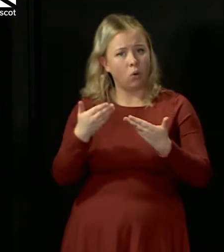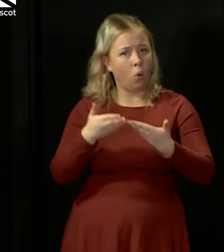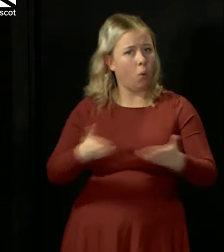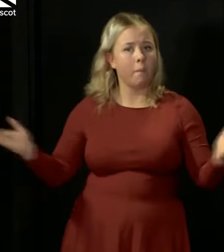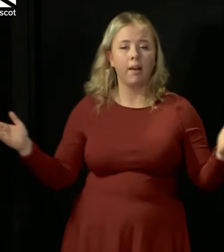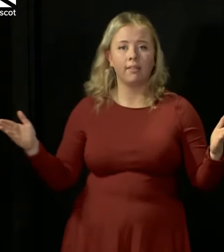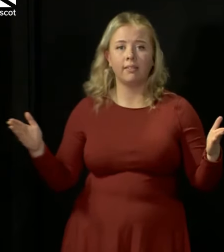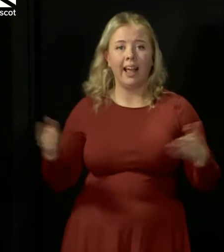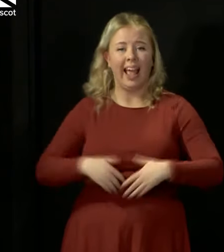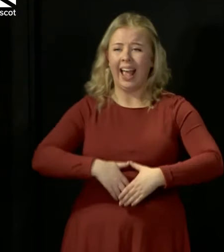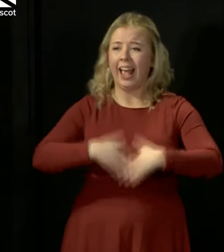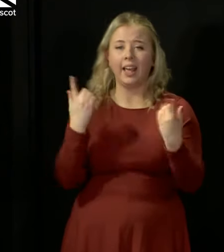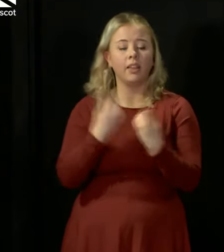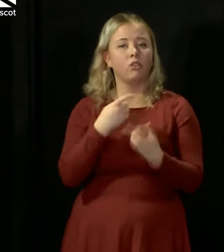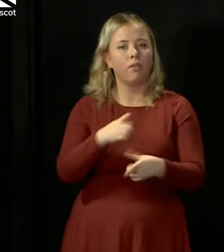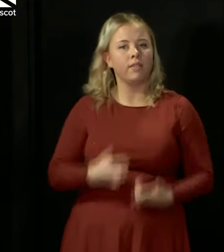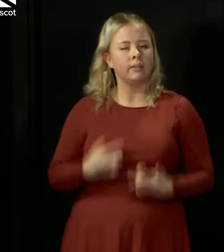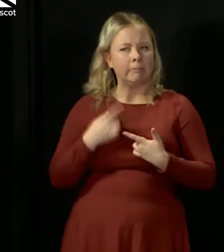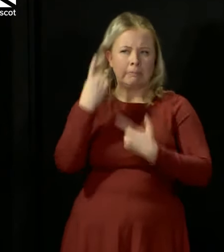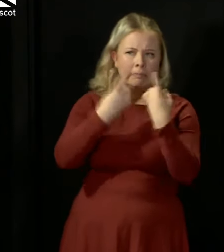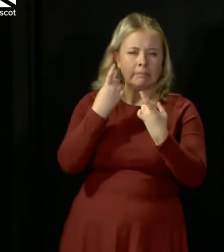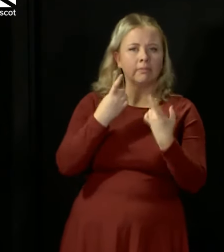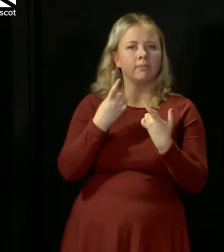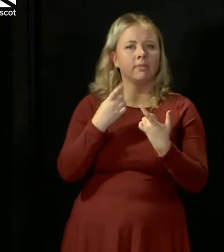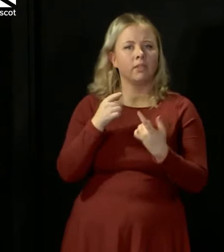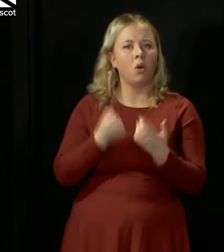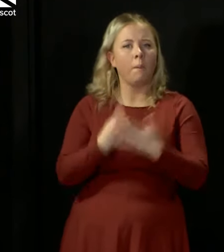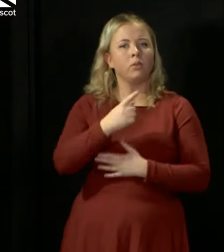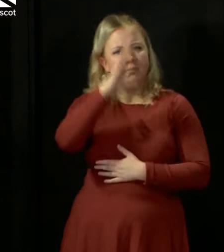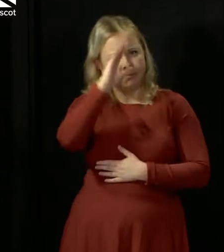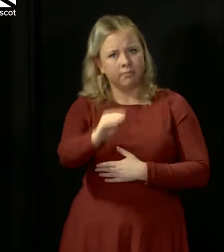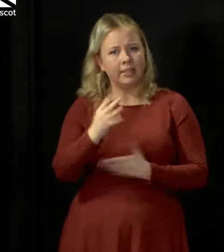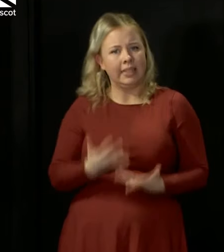for anything that is worrying you, and it gives me an opportunity to stress that again